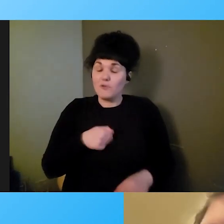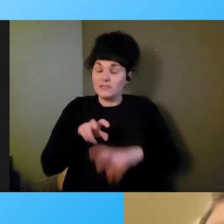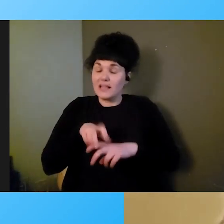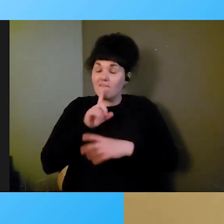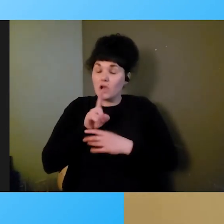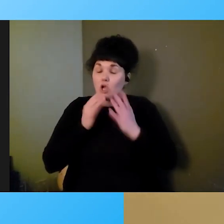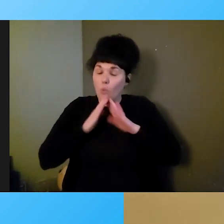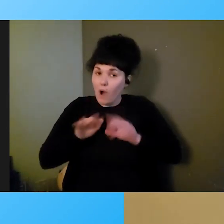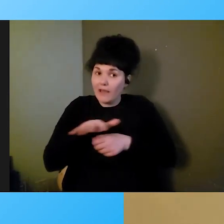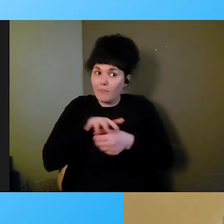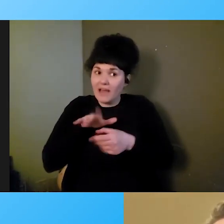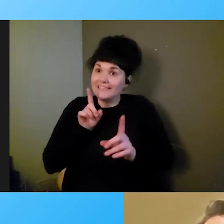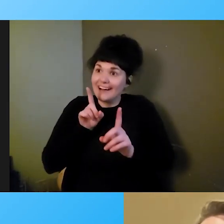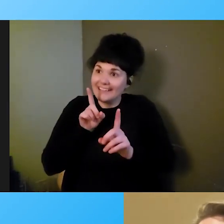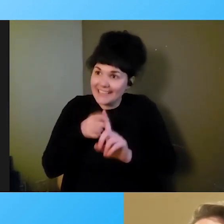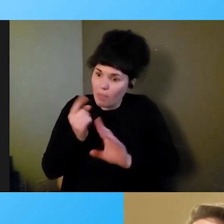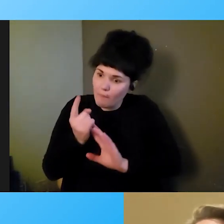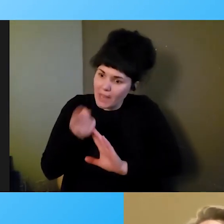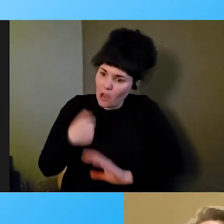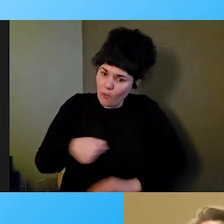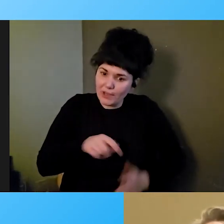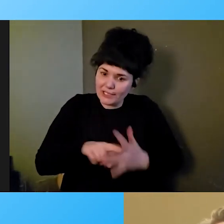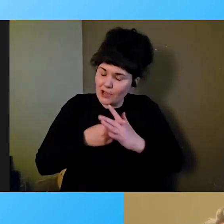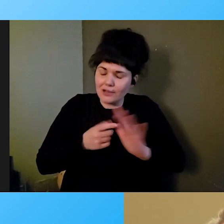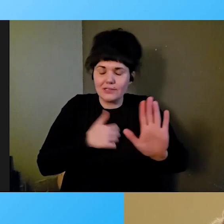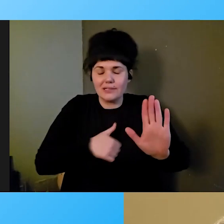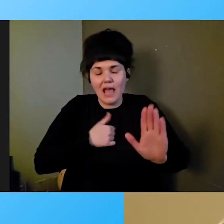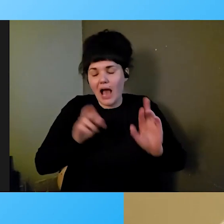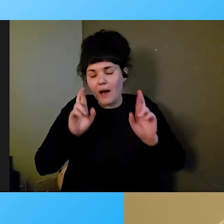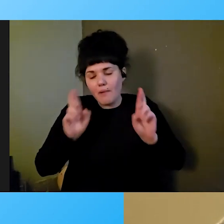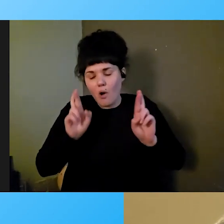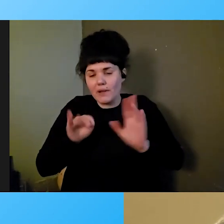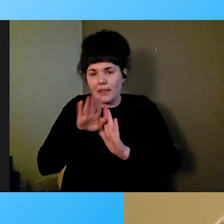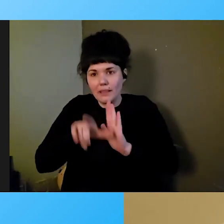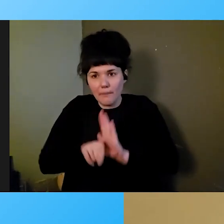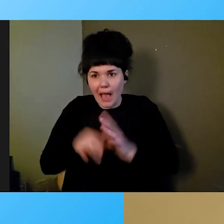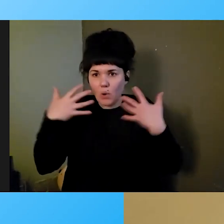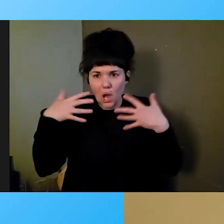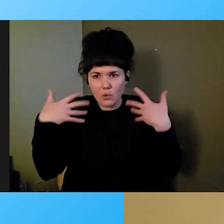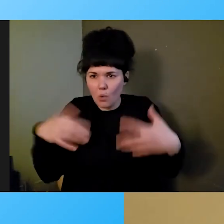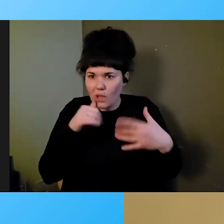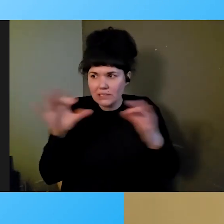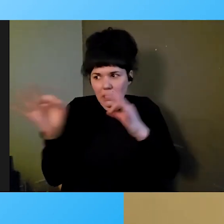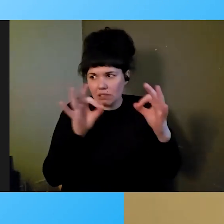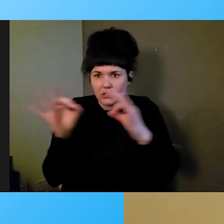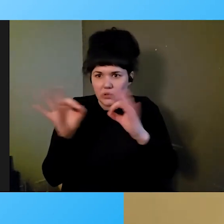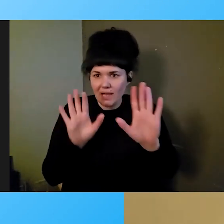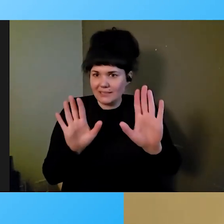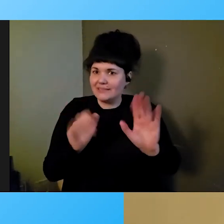started. I'm hoping that the background noise is not distracting. I will try and go someplace different.